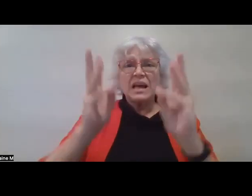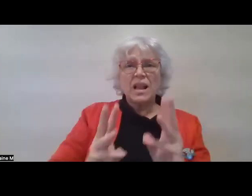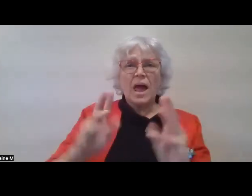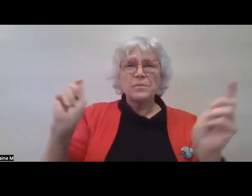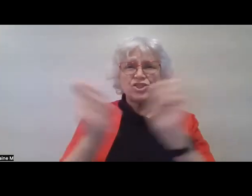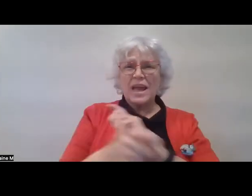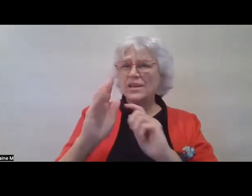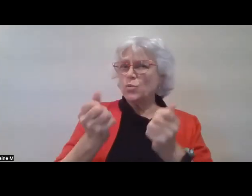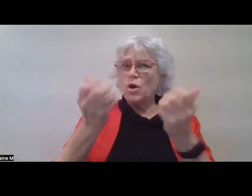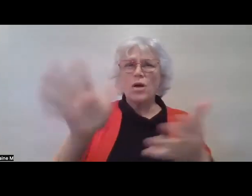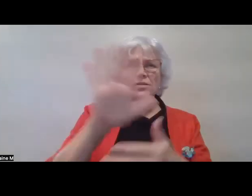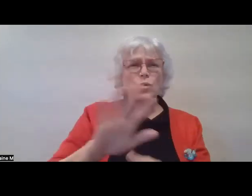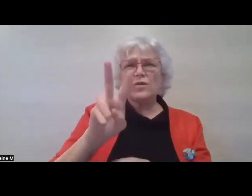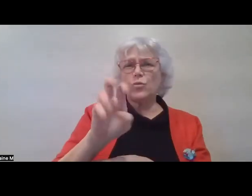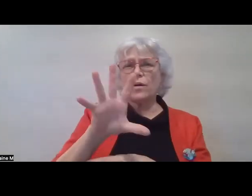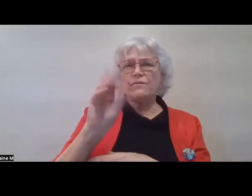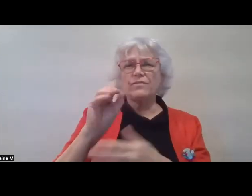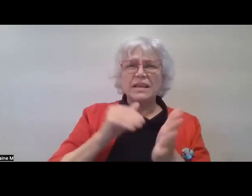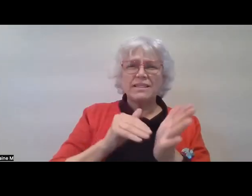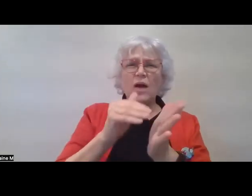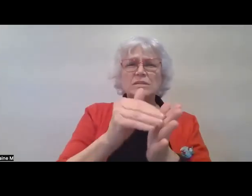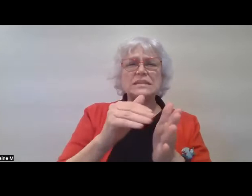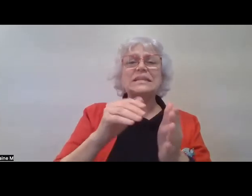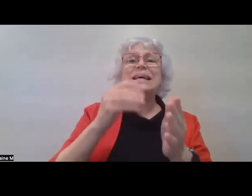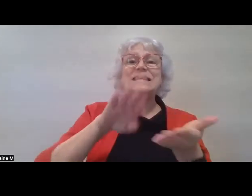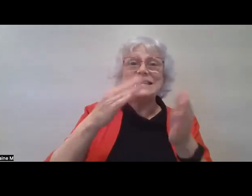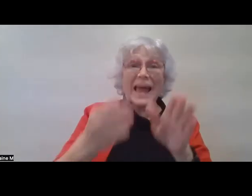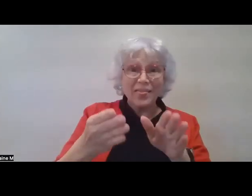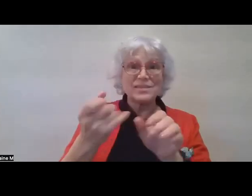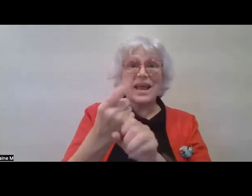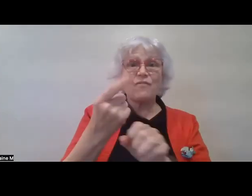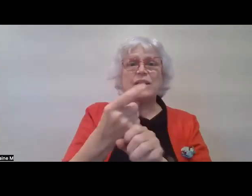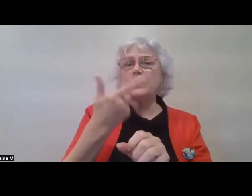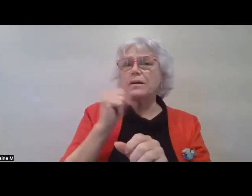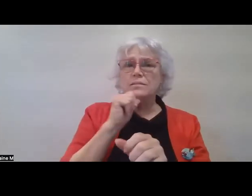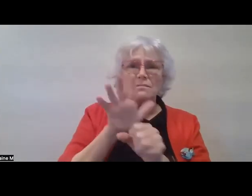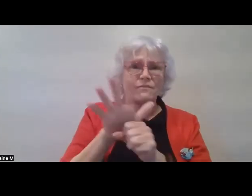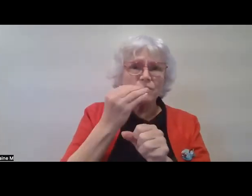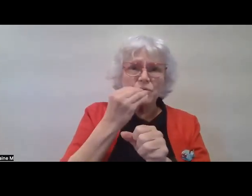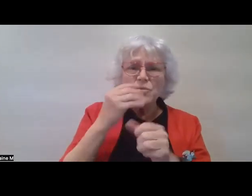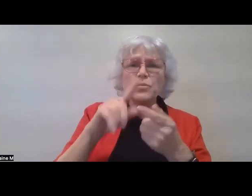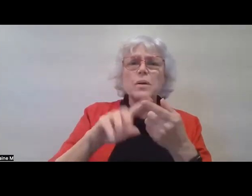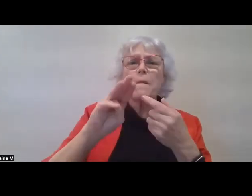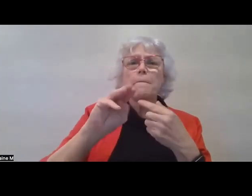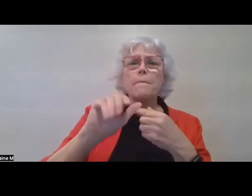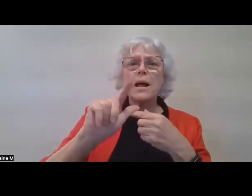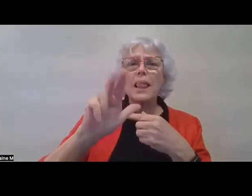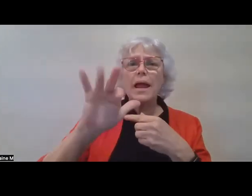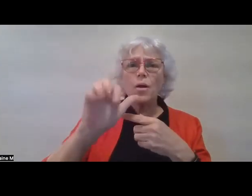200,000 additional deaths per year because of malnutrition, malaria, and heatstroke damage alone.